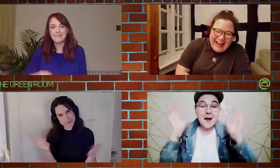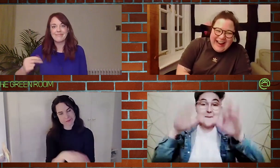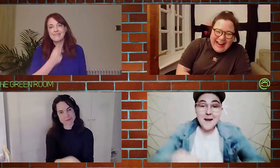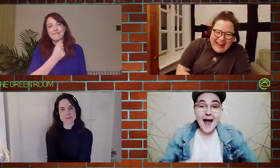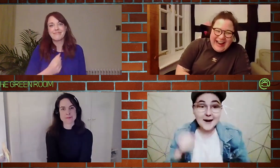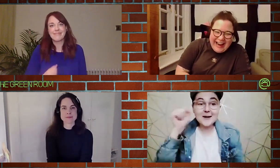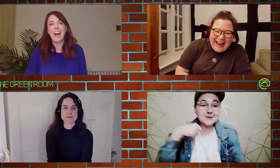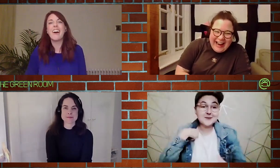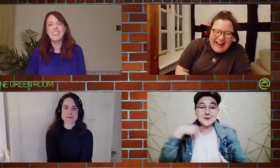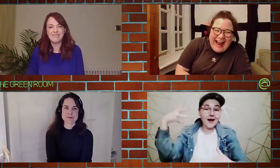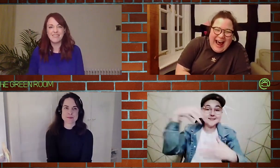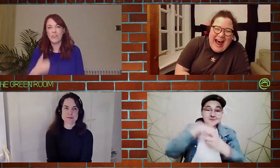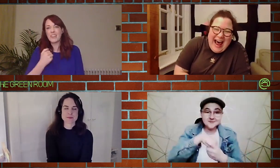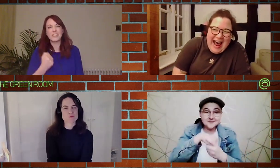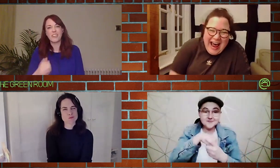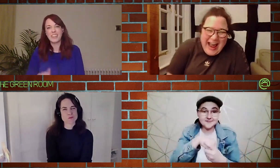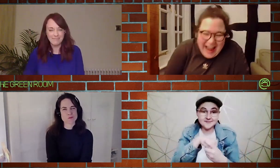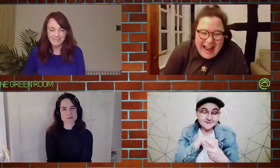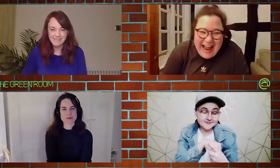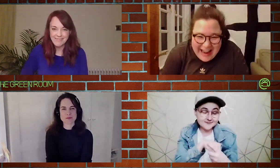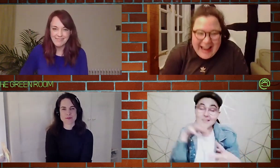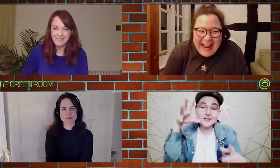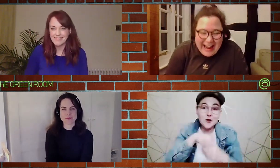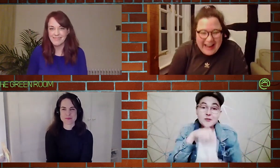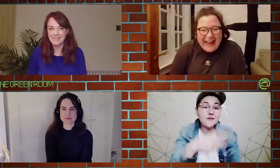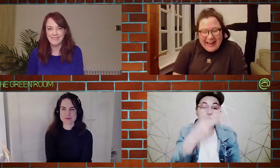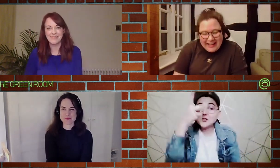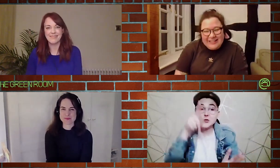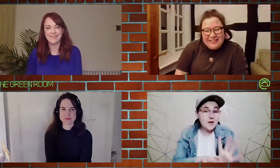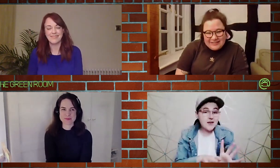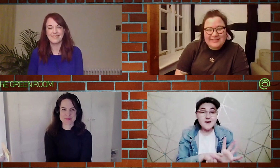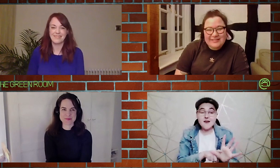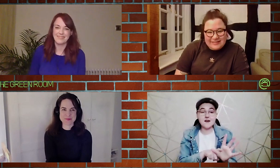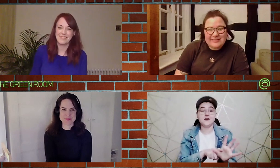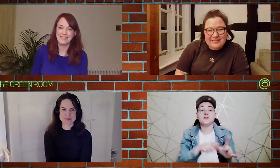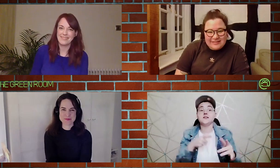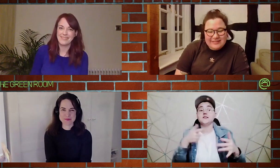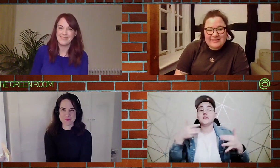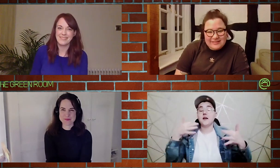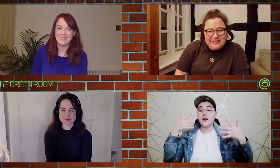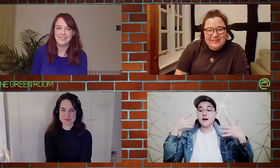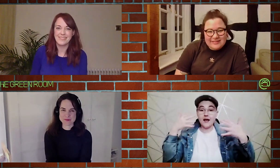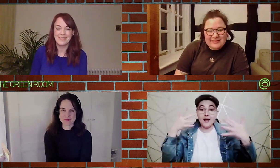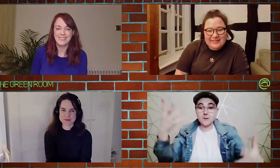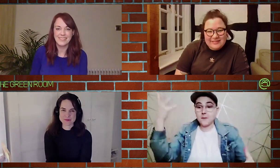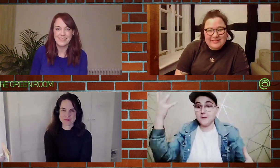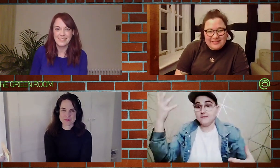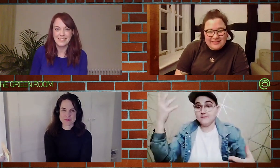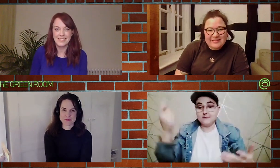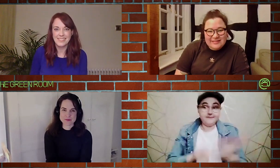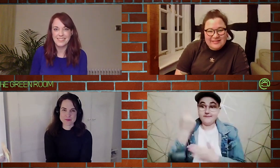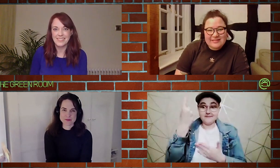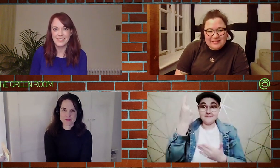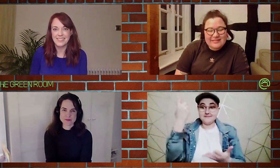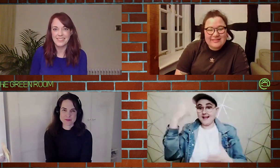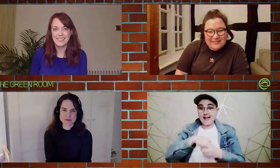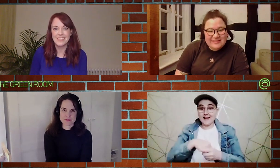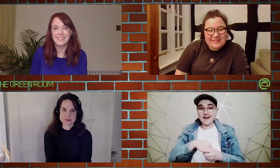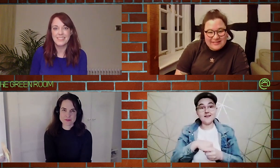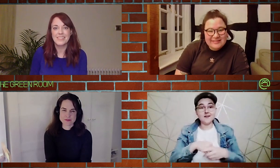since then, but anyway. So that was how I got involved I did two years there. I think it's two